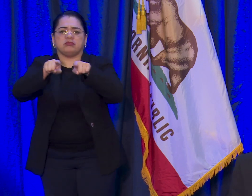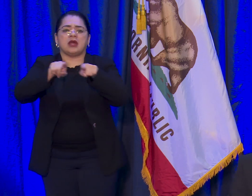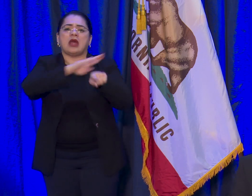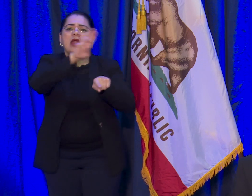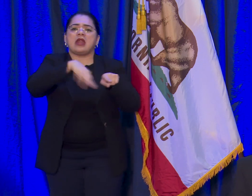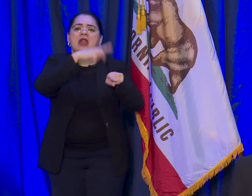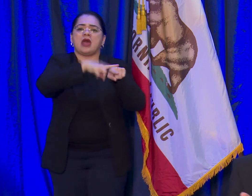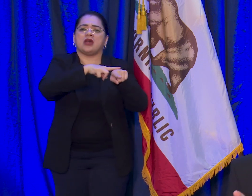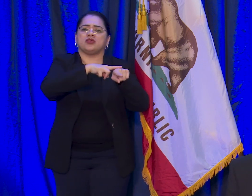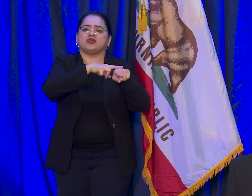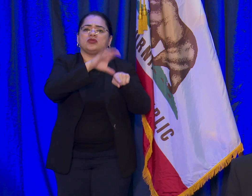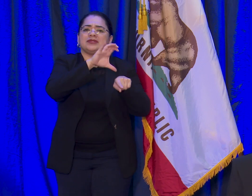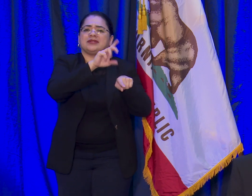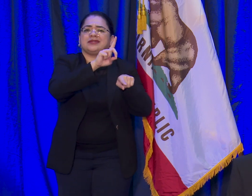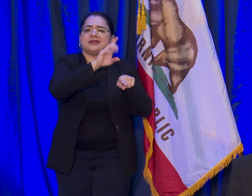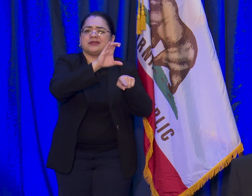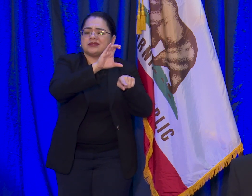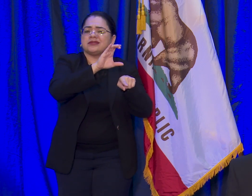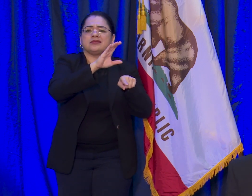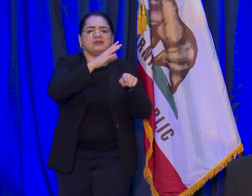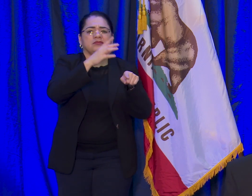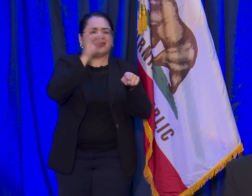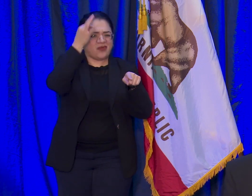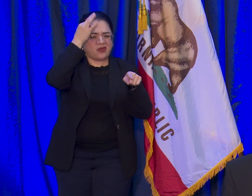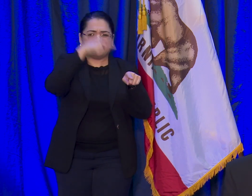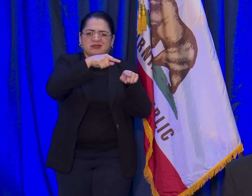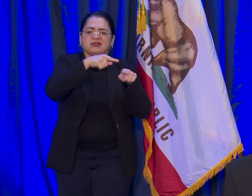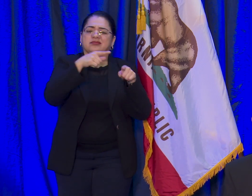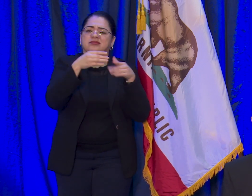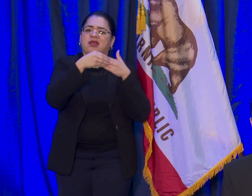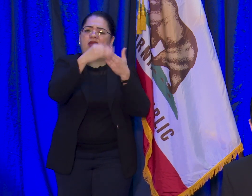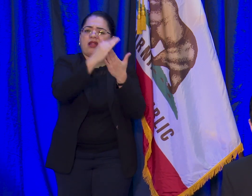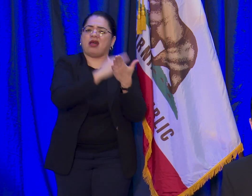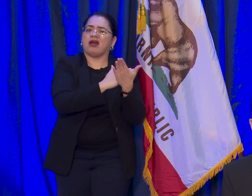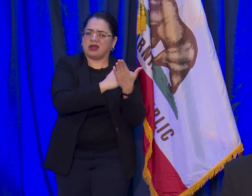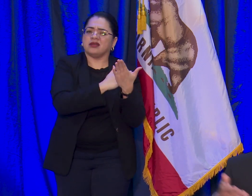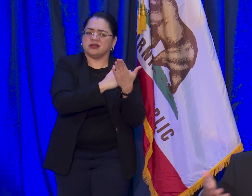We are obviously are from hearing our